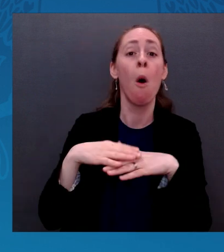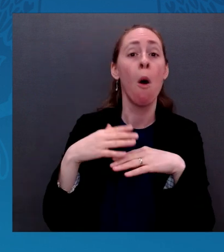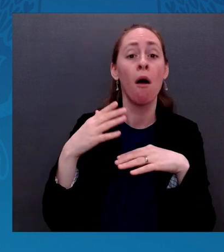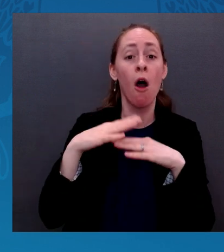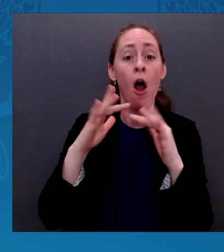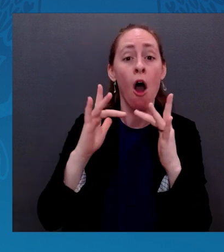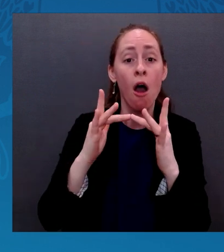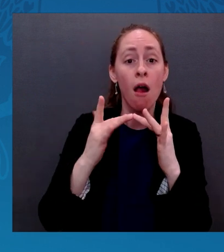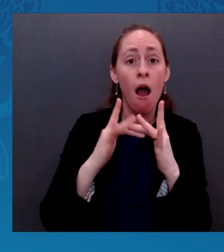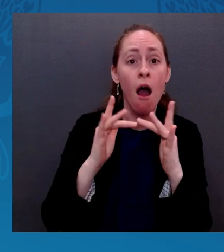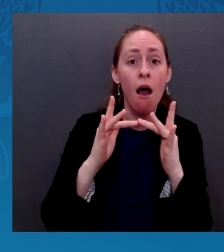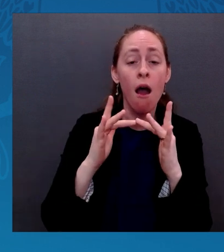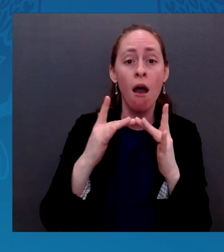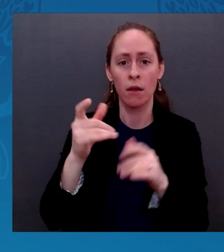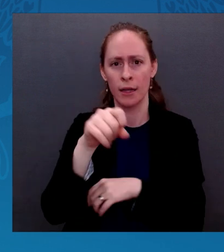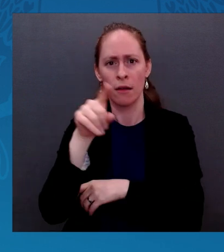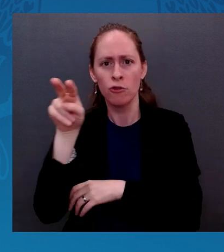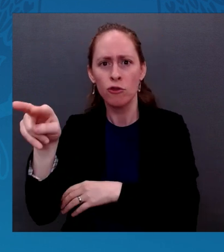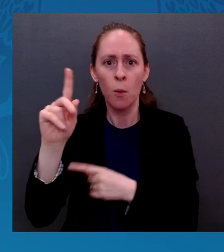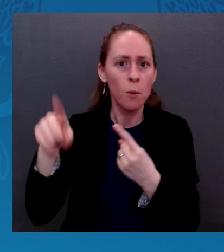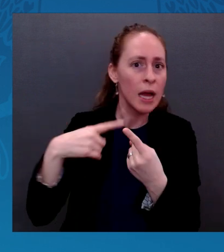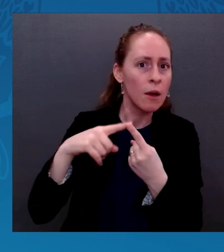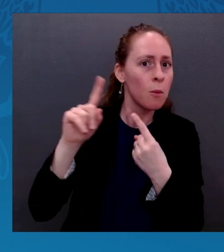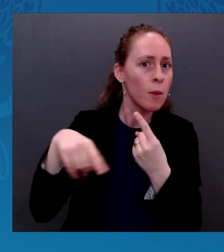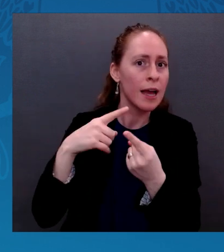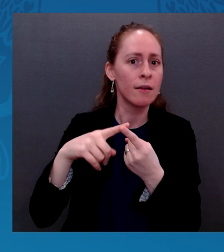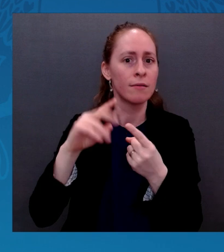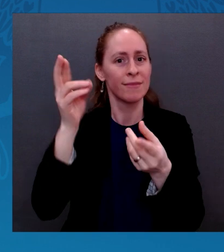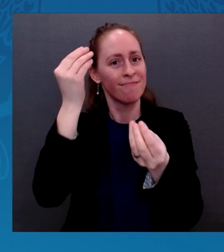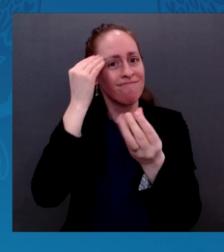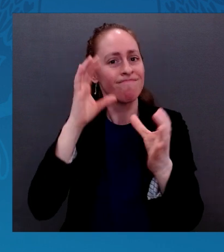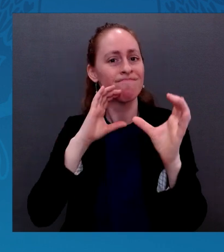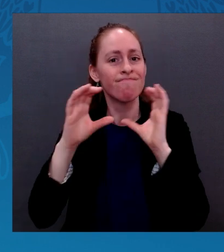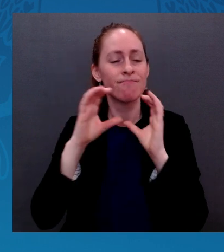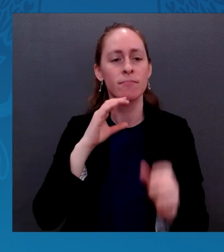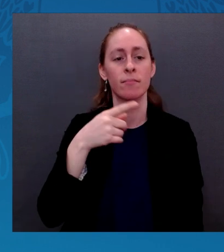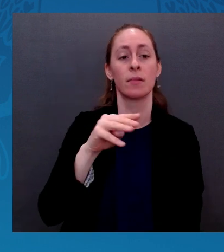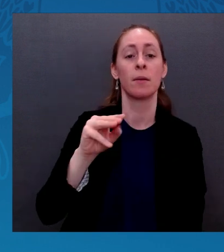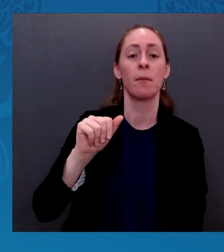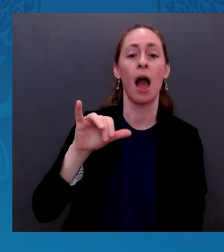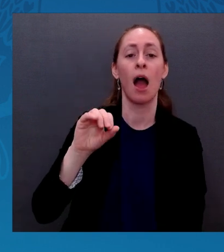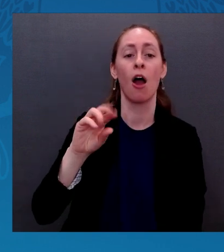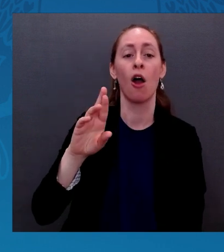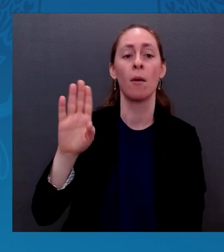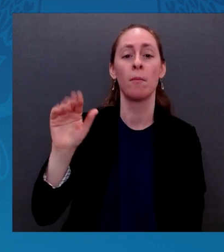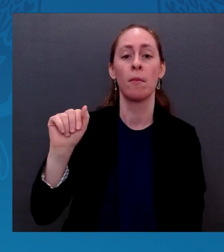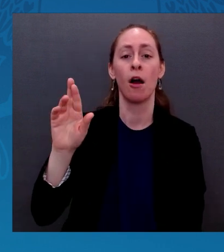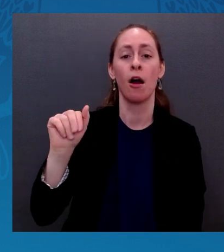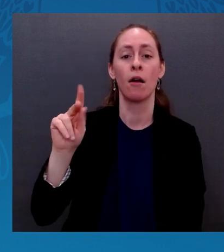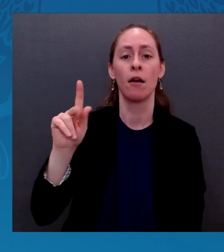especially during the pandemic and speaking about these things, telling the people there is a crisis and we need to fix it,